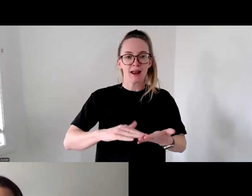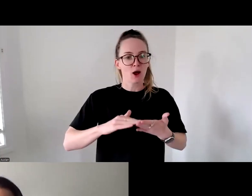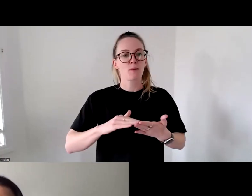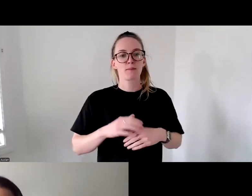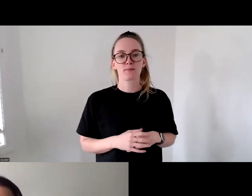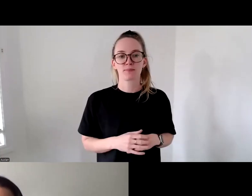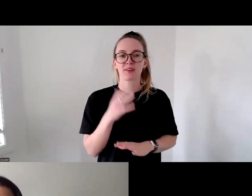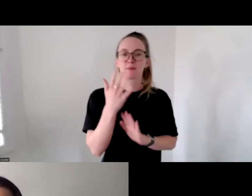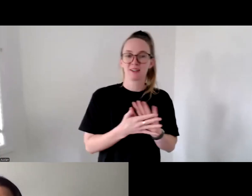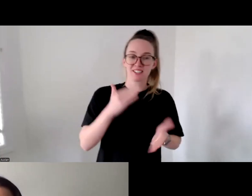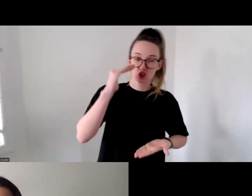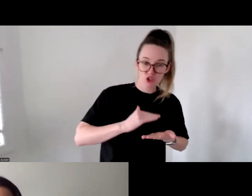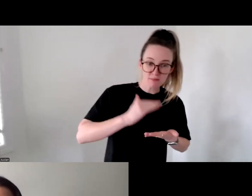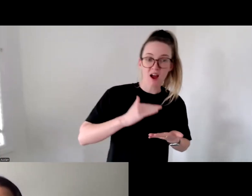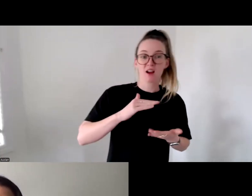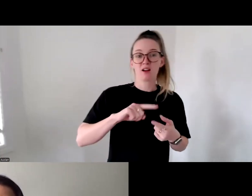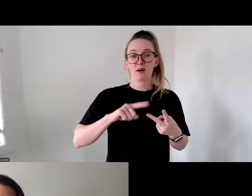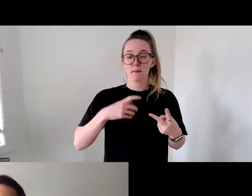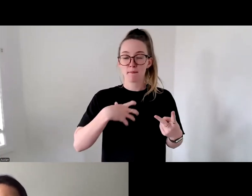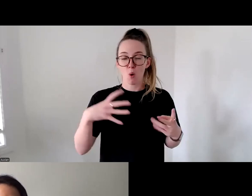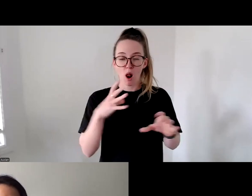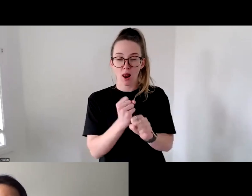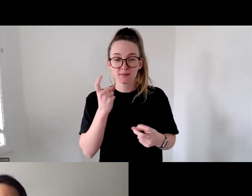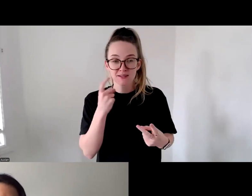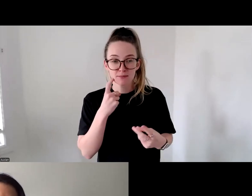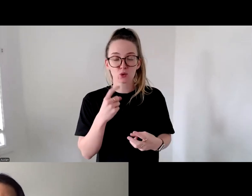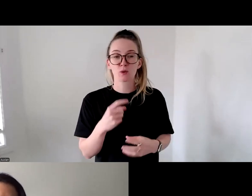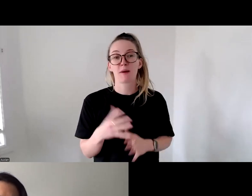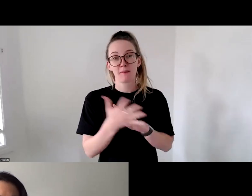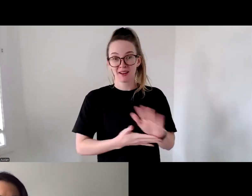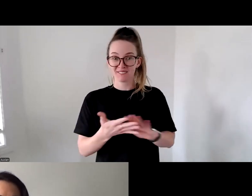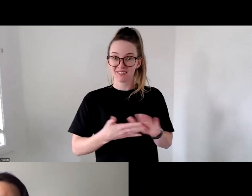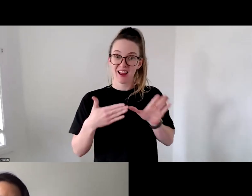much simpler, and yes it did not solve everything straight away but it really is